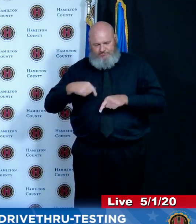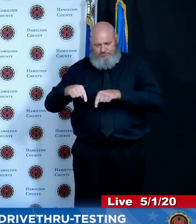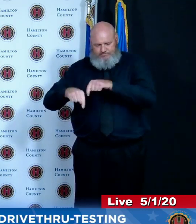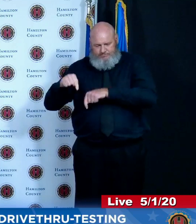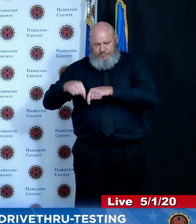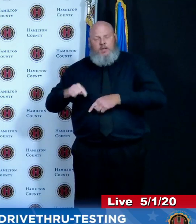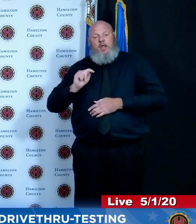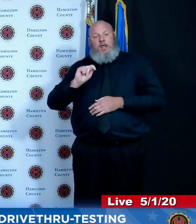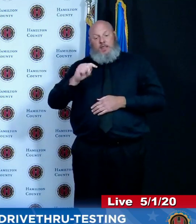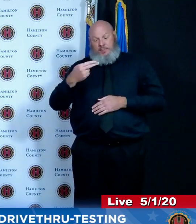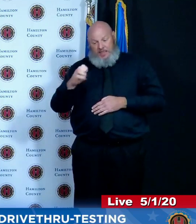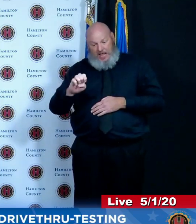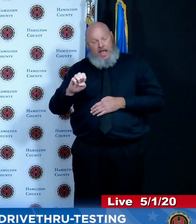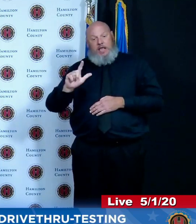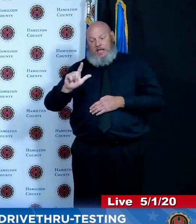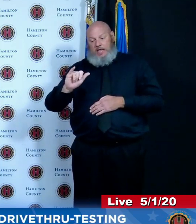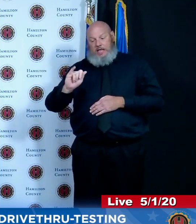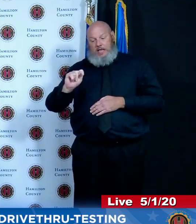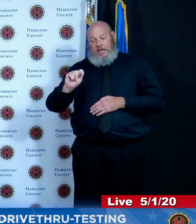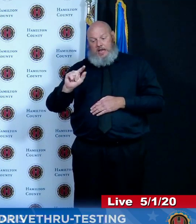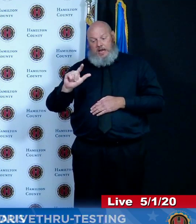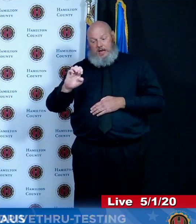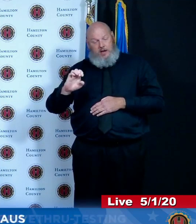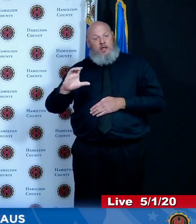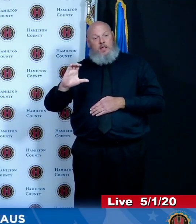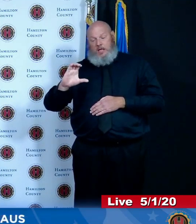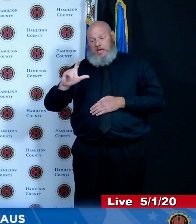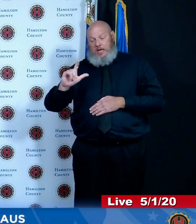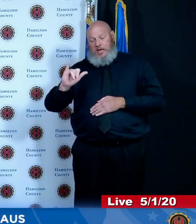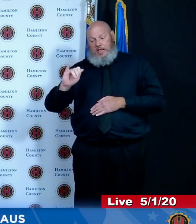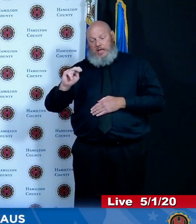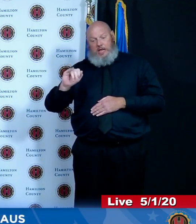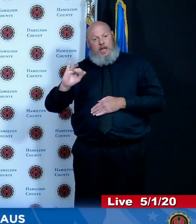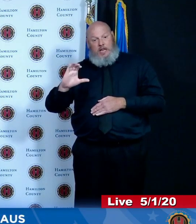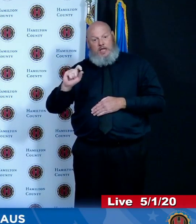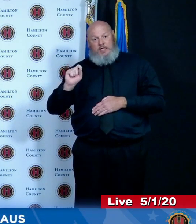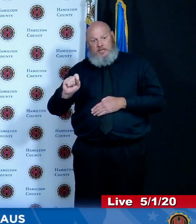eligible in order to be tested people who need a test will use a viral